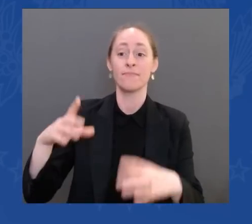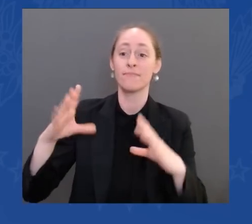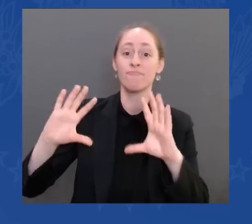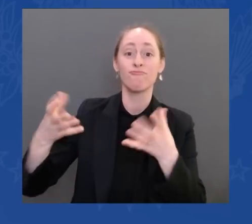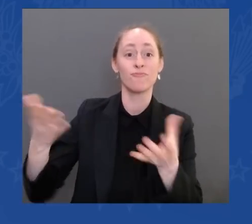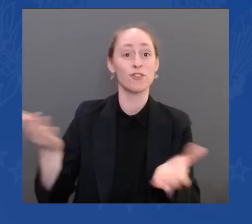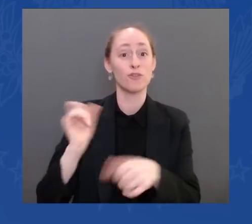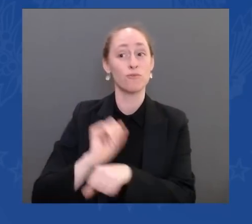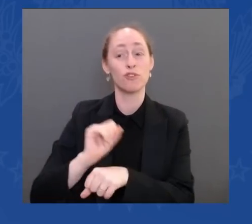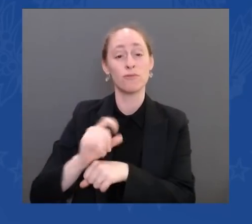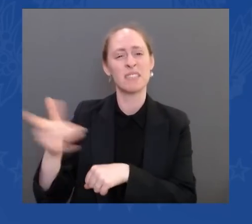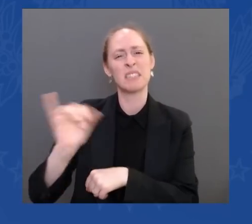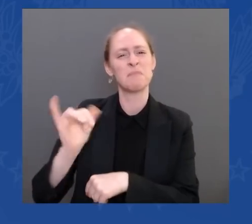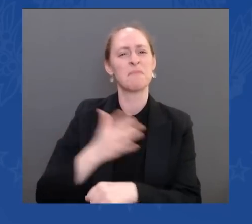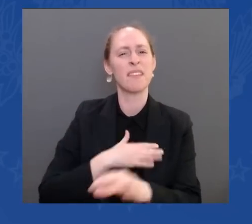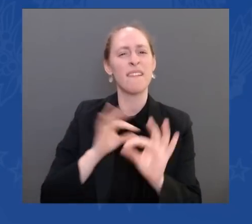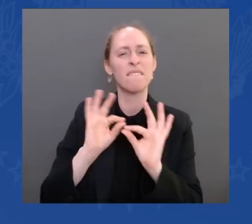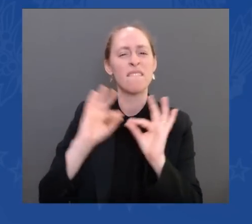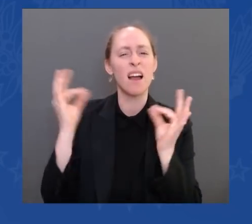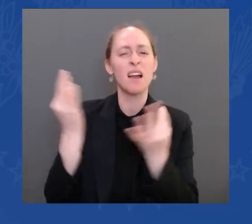is honored by this special guest today.